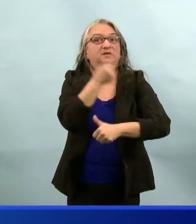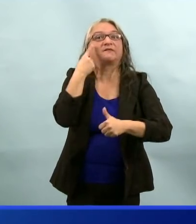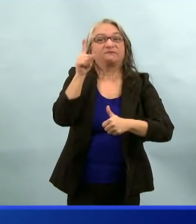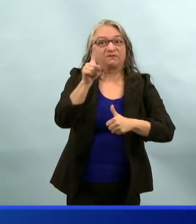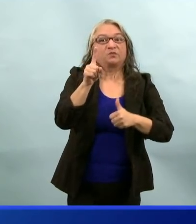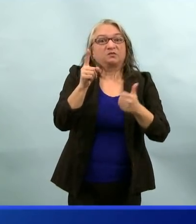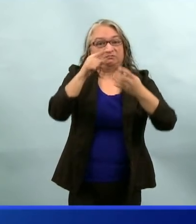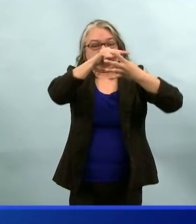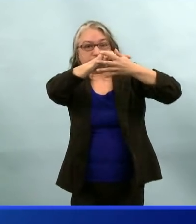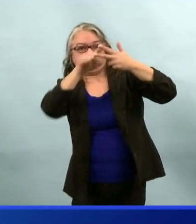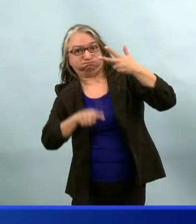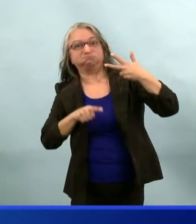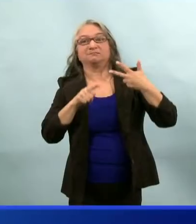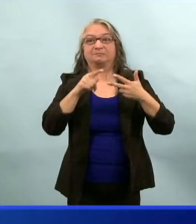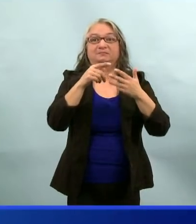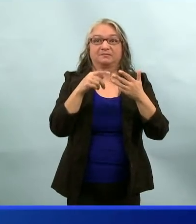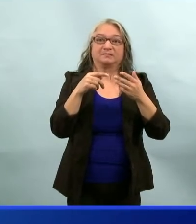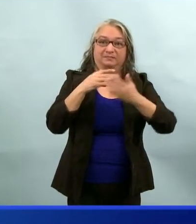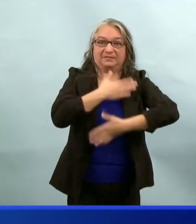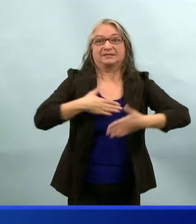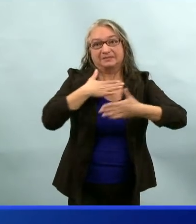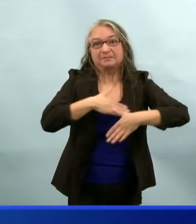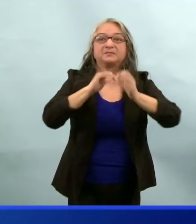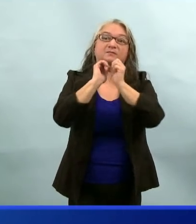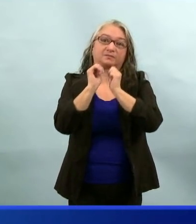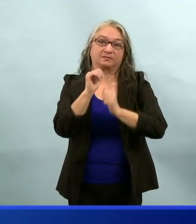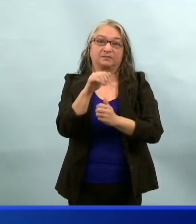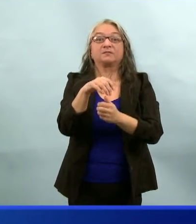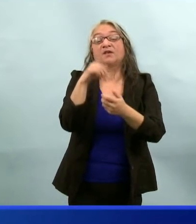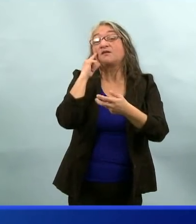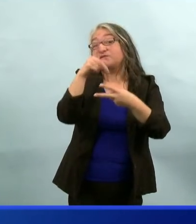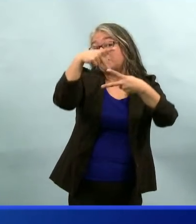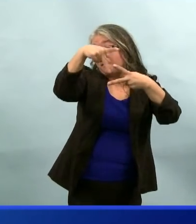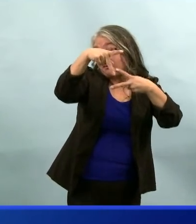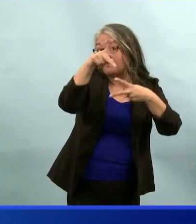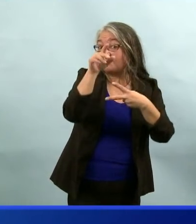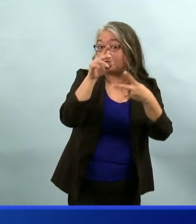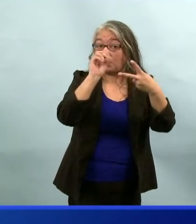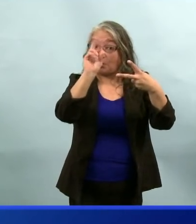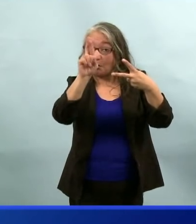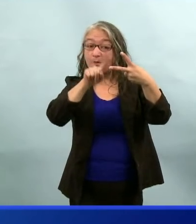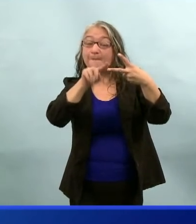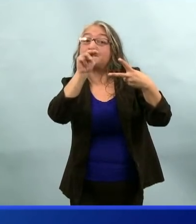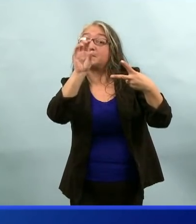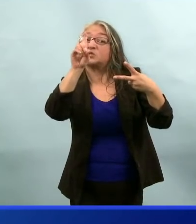one dose they must provide proof of a pharmacist confirmed negative result from an approved